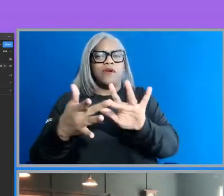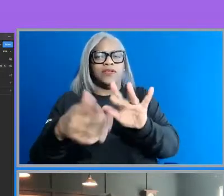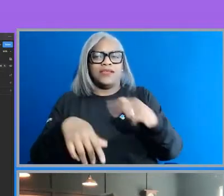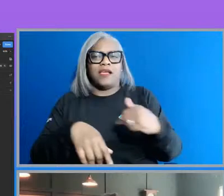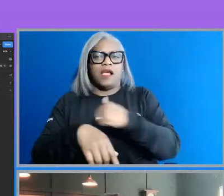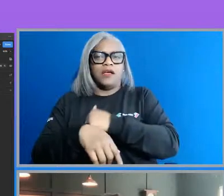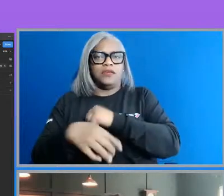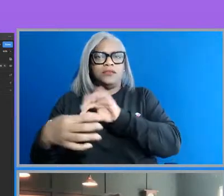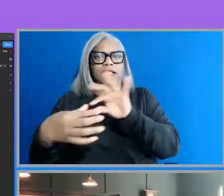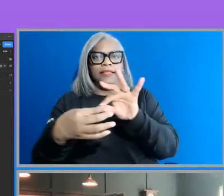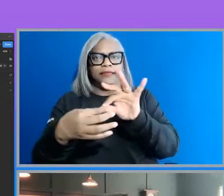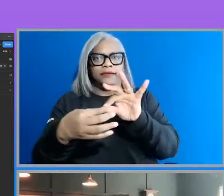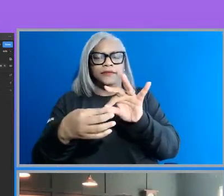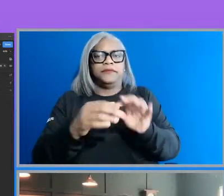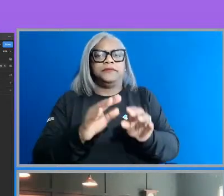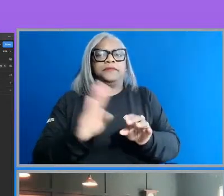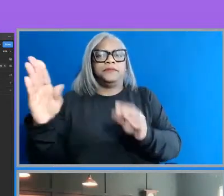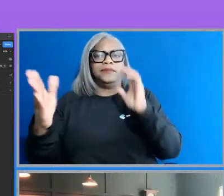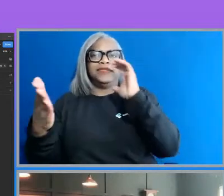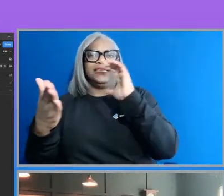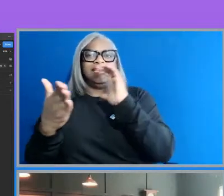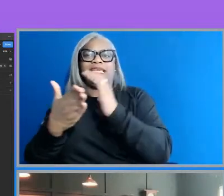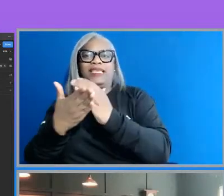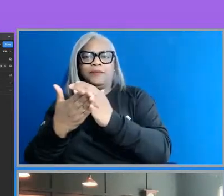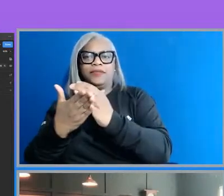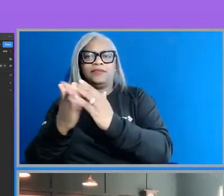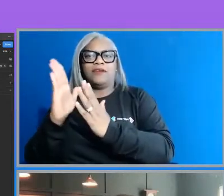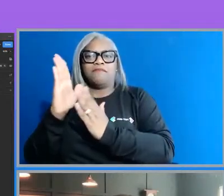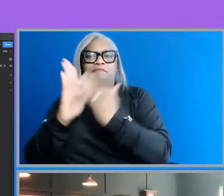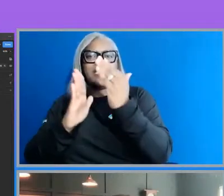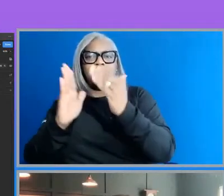link. Then we have an image of paint rollers going up and down,